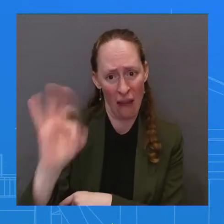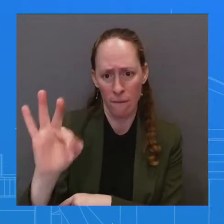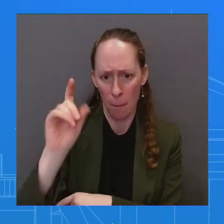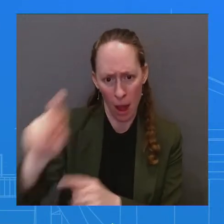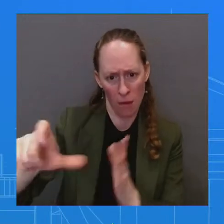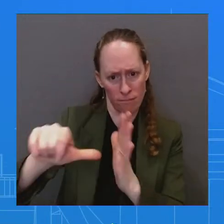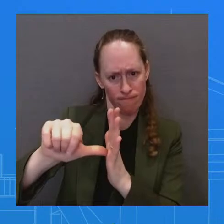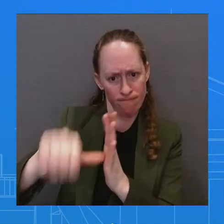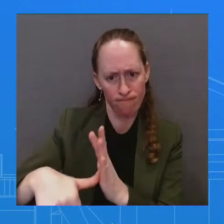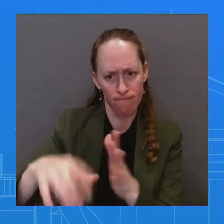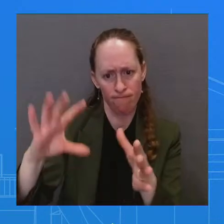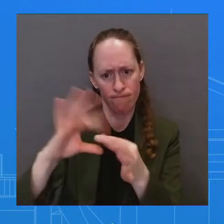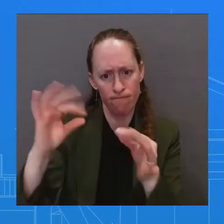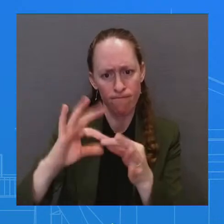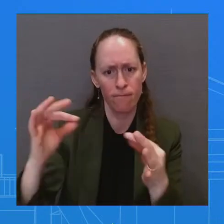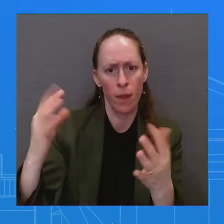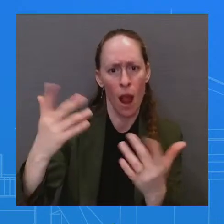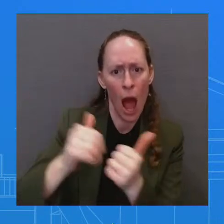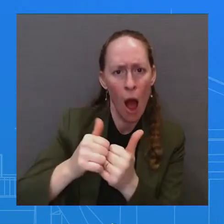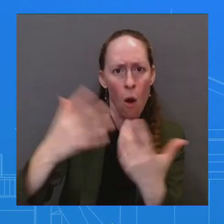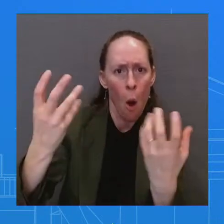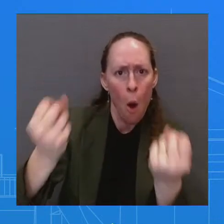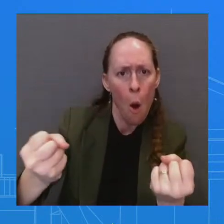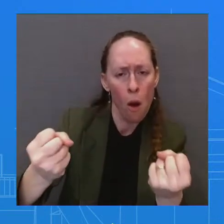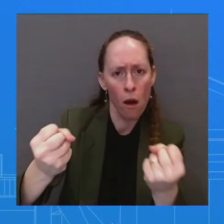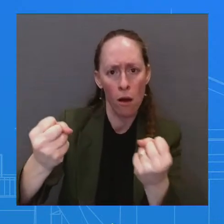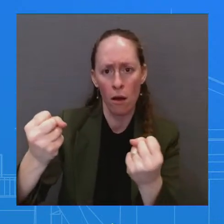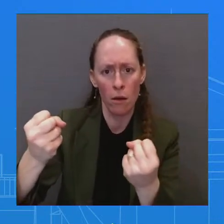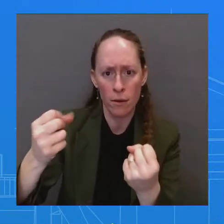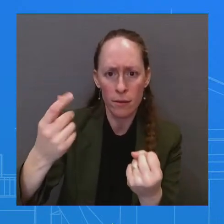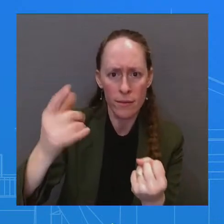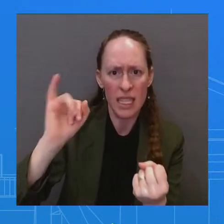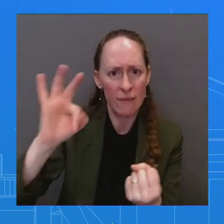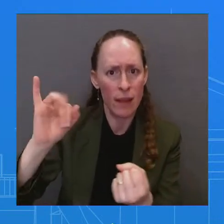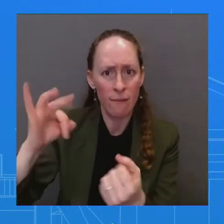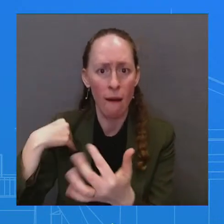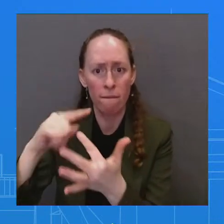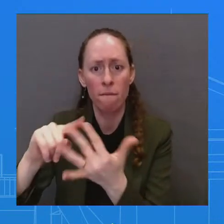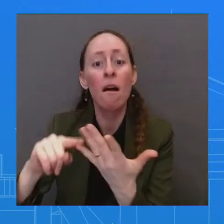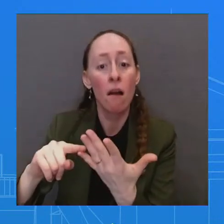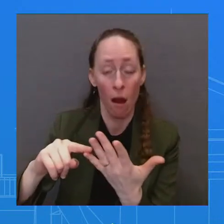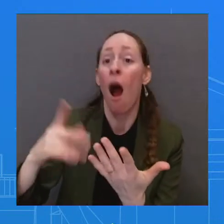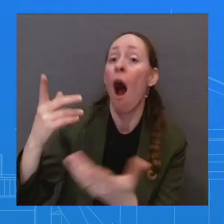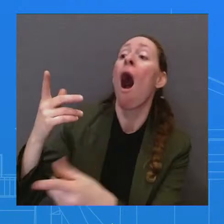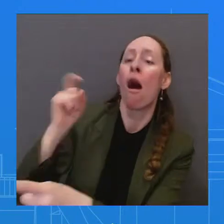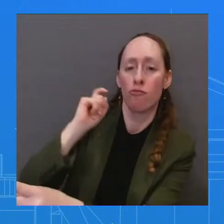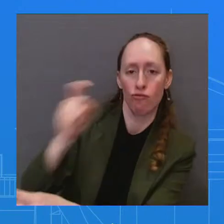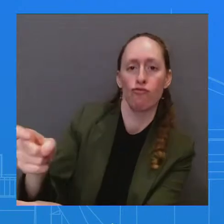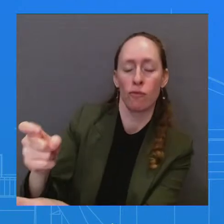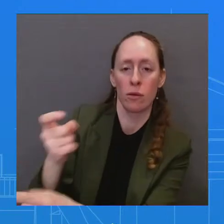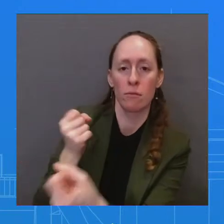"It's a worthwhile thought, but the approach that I'm taking now is working; the approach that we're taking now is working. It's getting results."